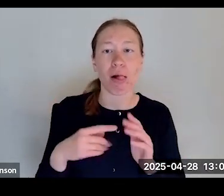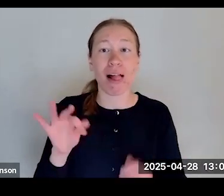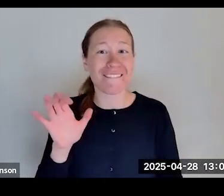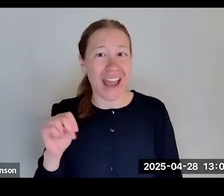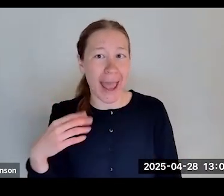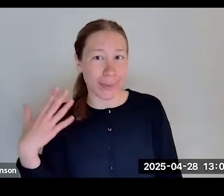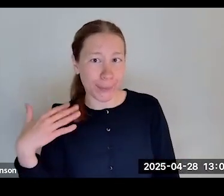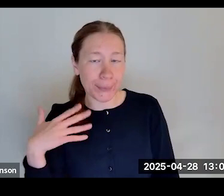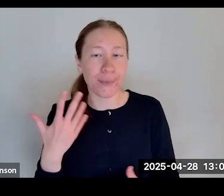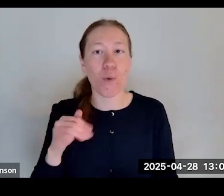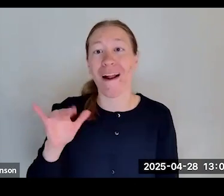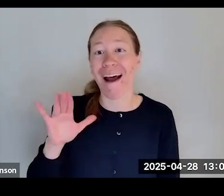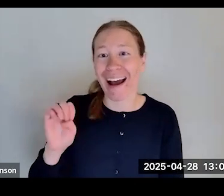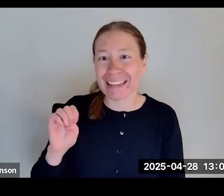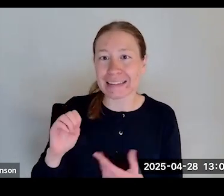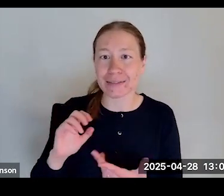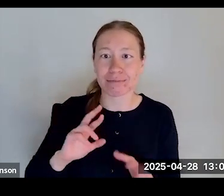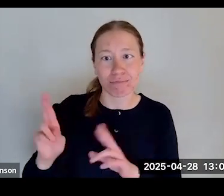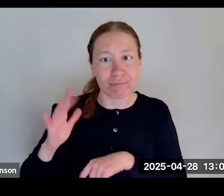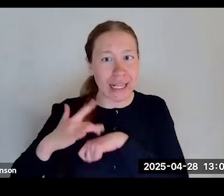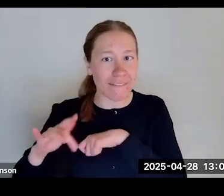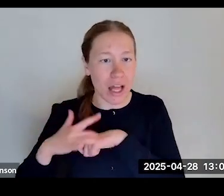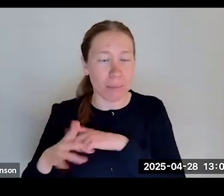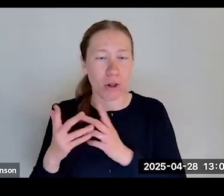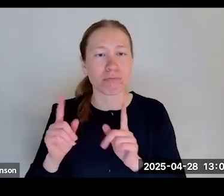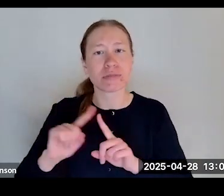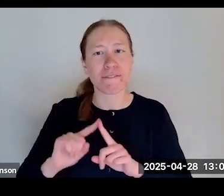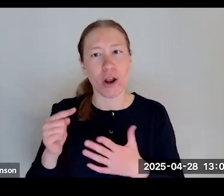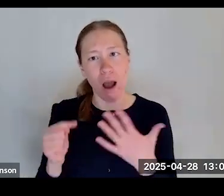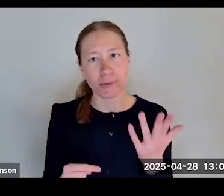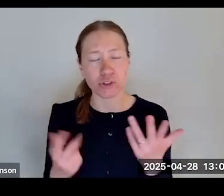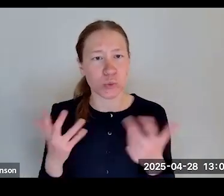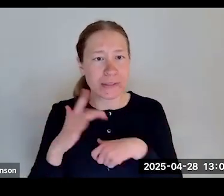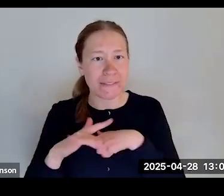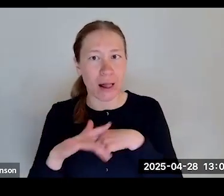that they can keep on site if they are starting to experience exacerbation of those symptoms.